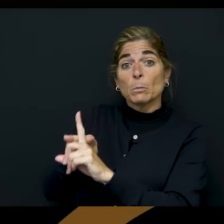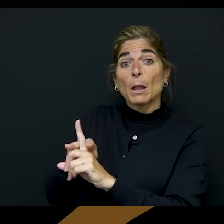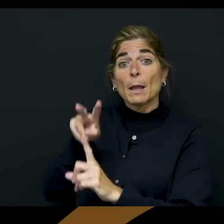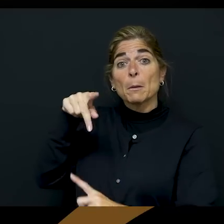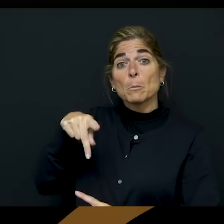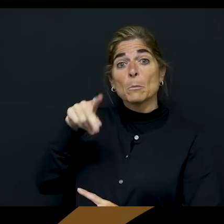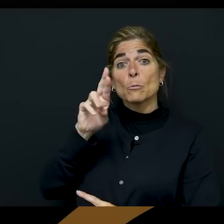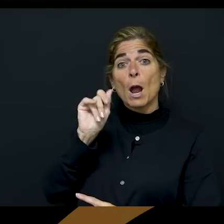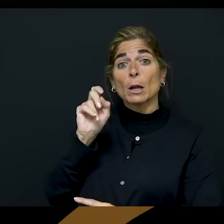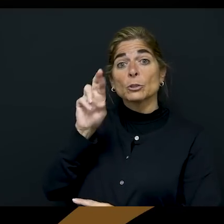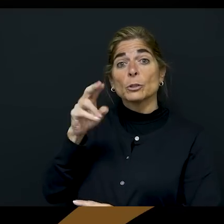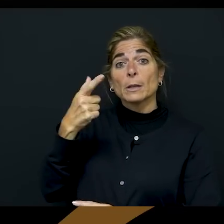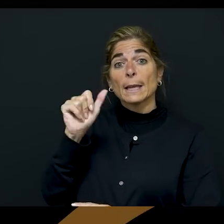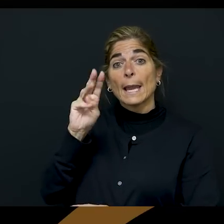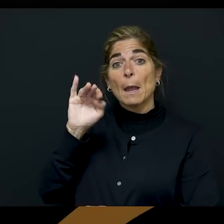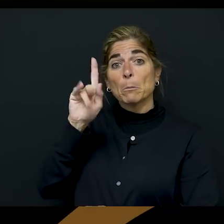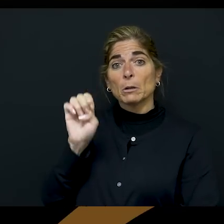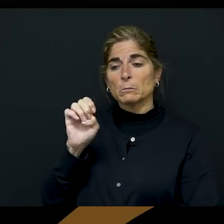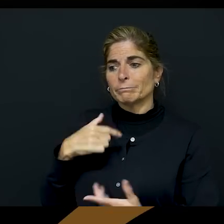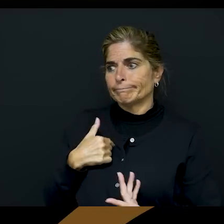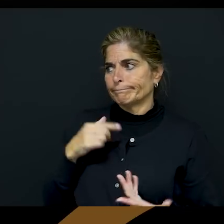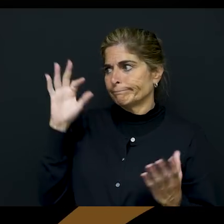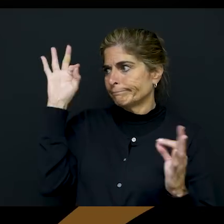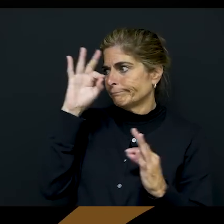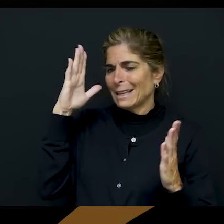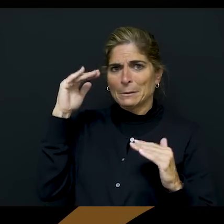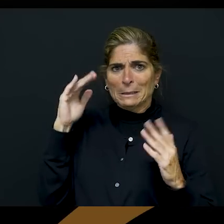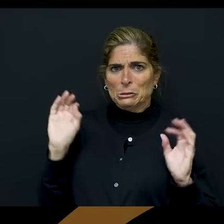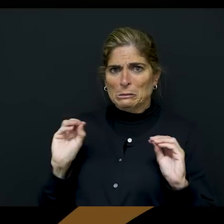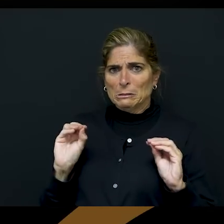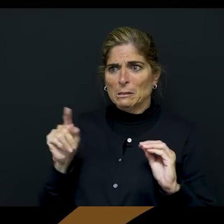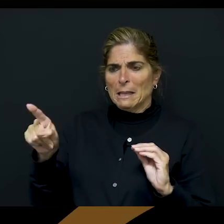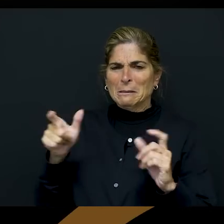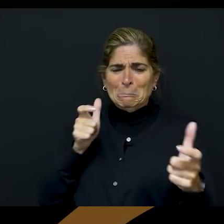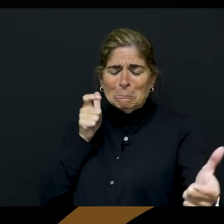Now, I had no expectations to secure a job at such a big multinational company.